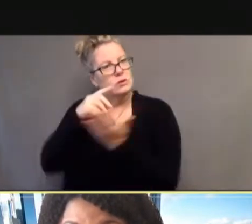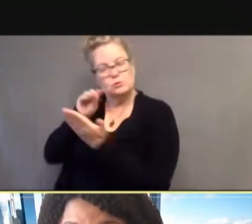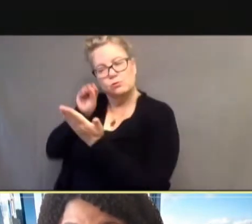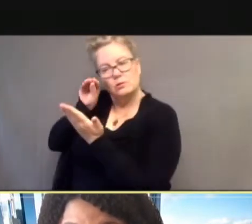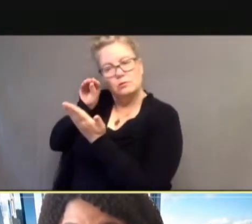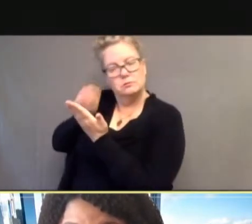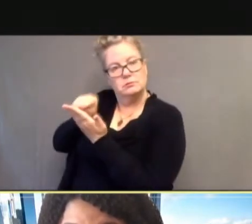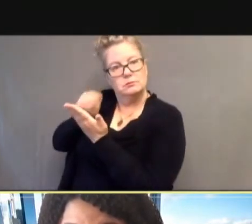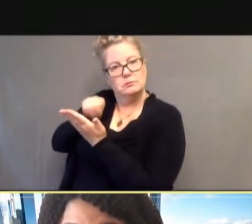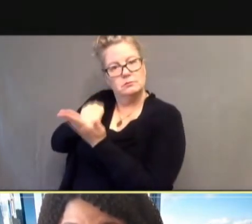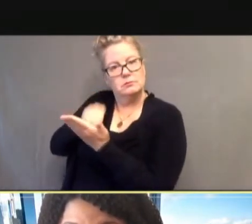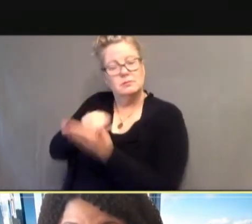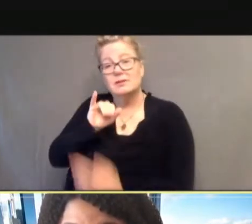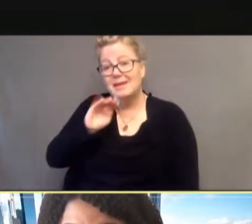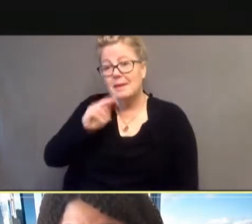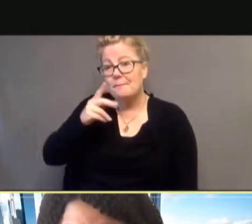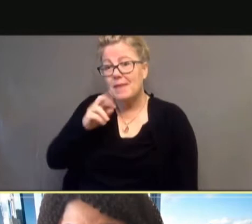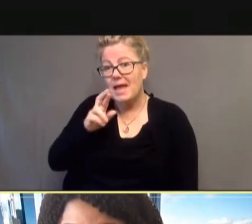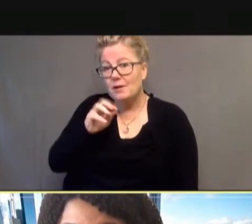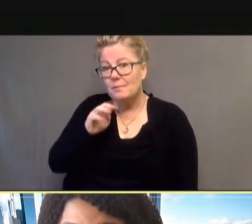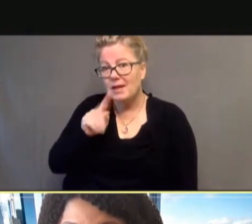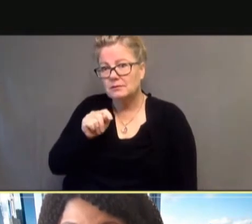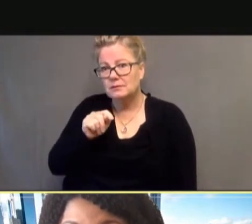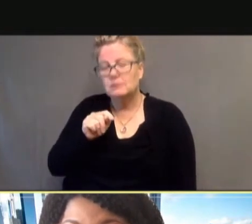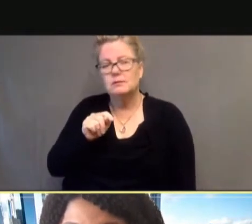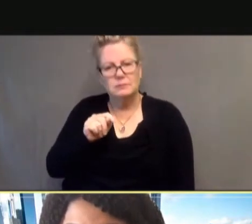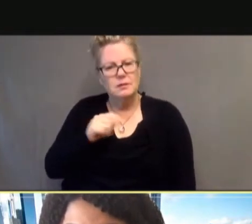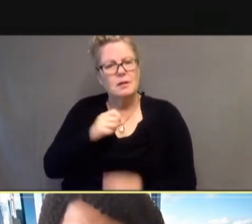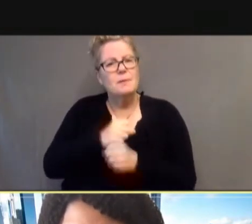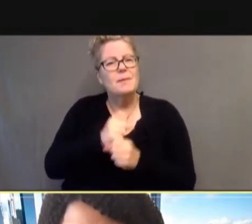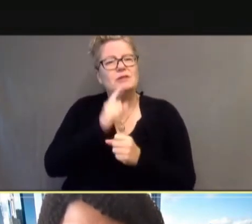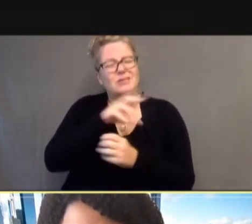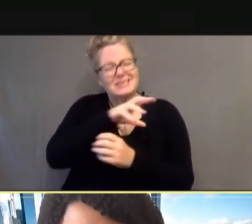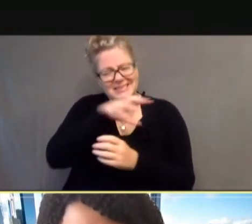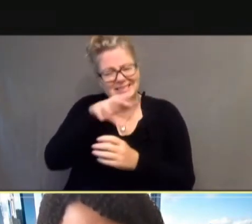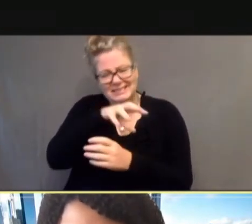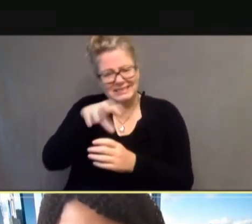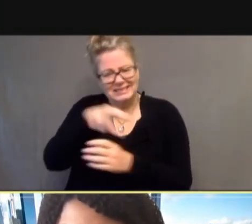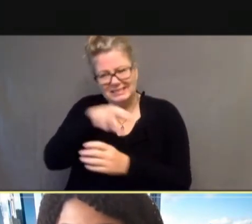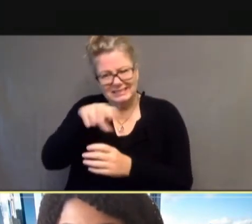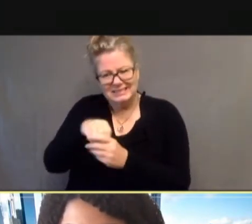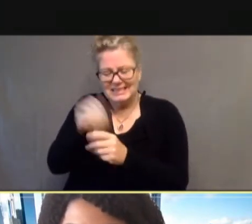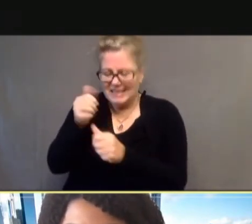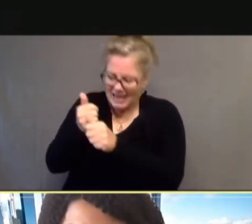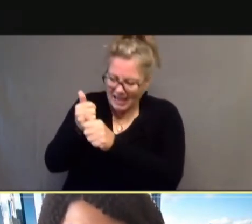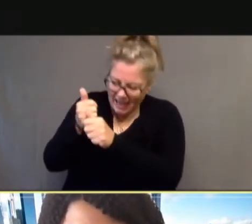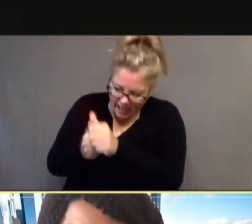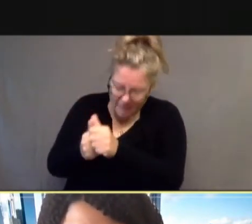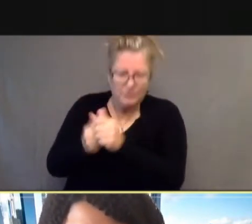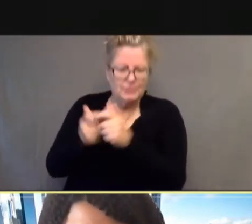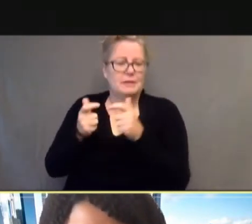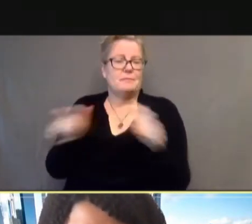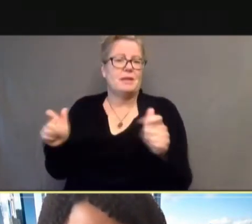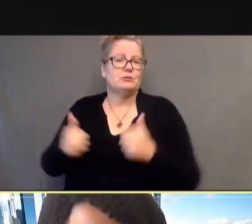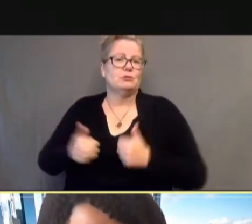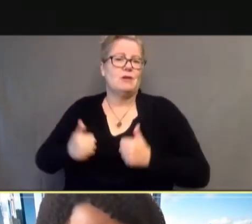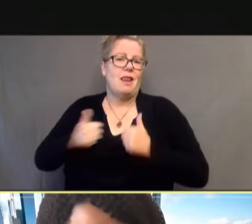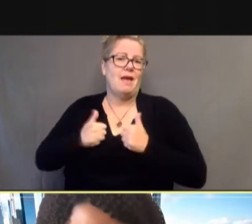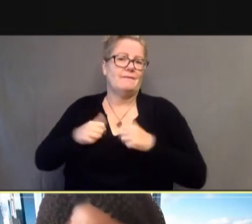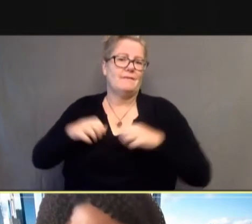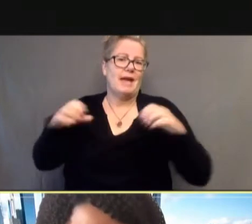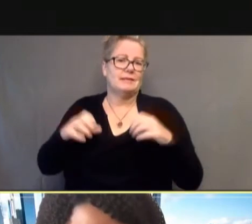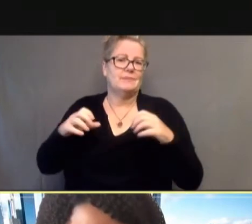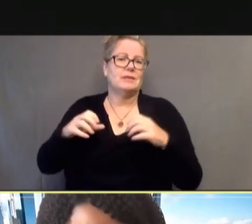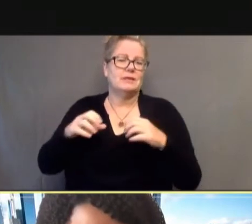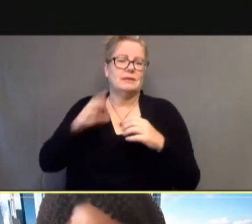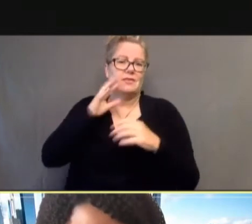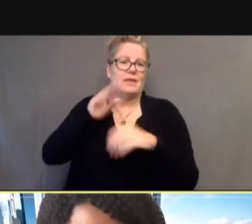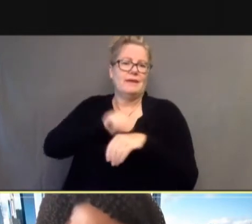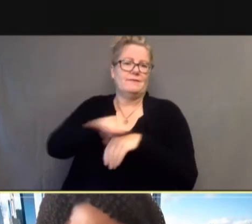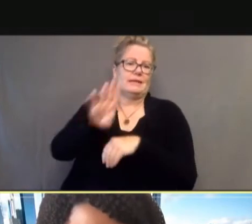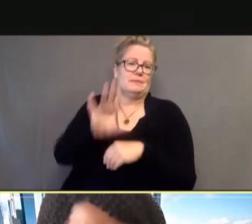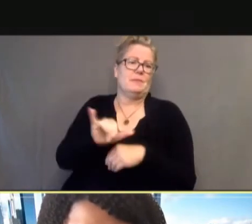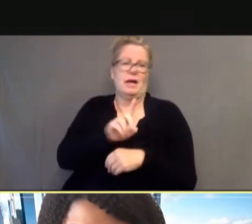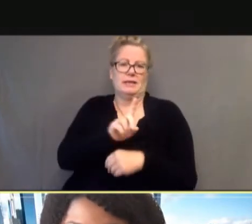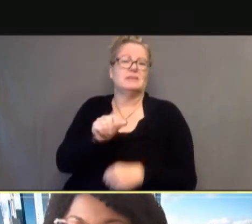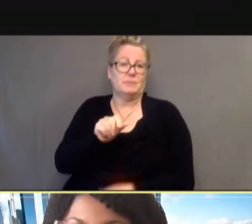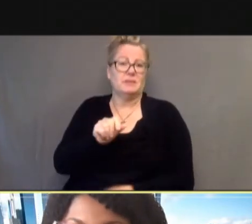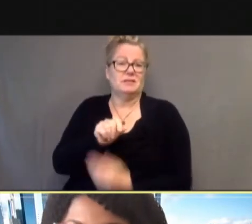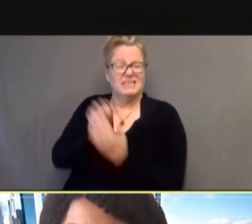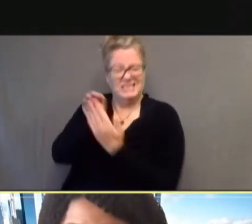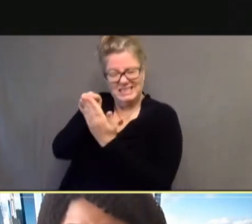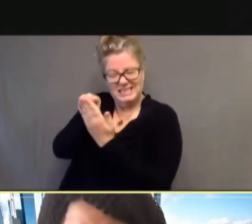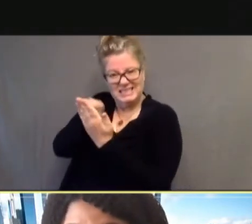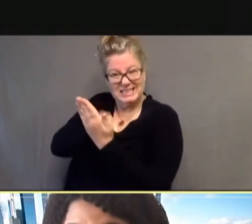you should be sure to include every single major life activity that is impacted. In addition